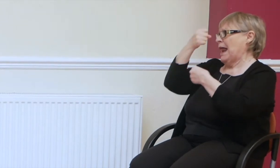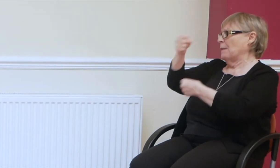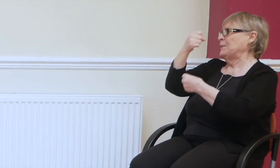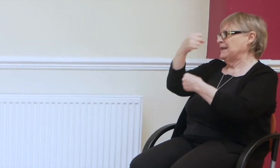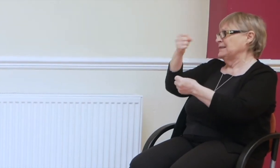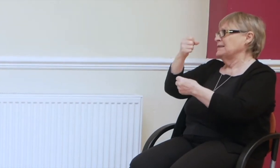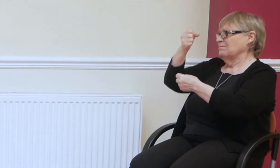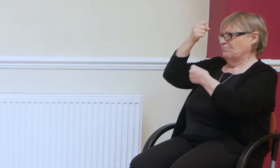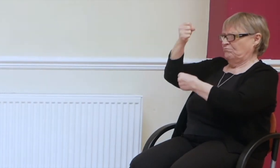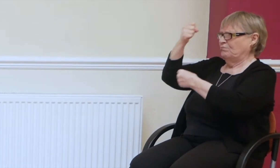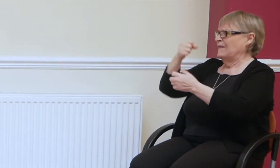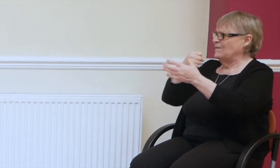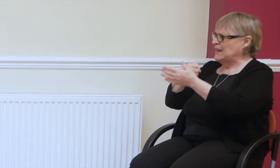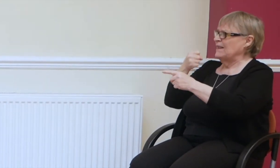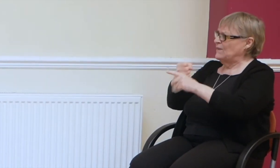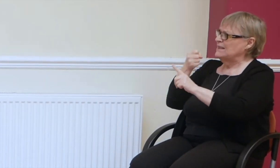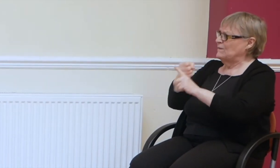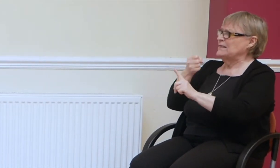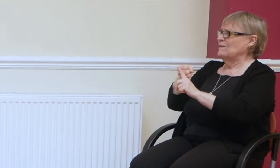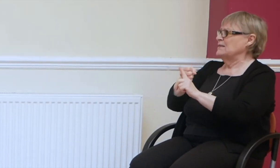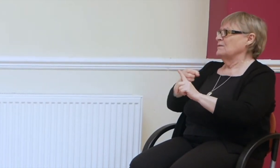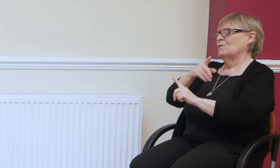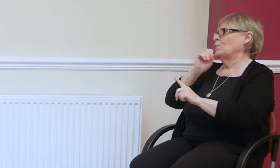We had a campaign to prevent it.